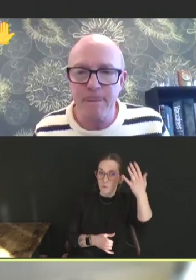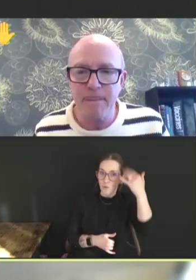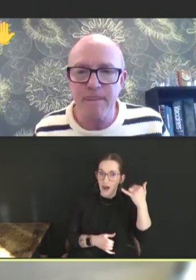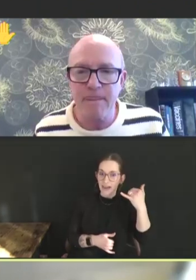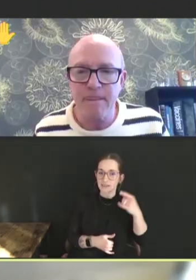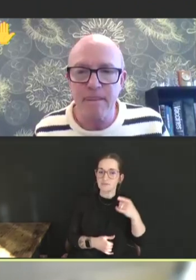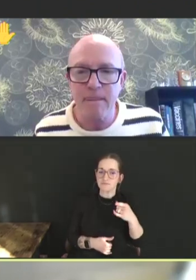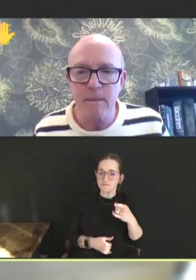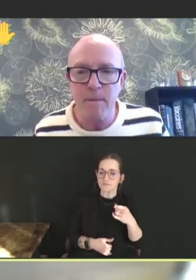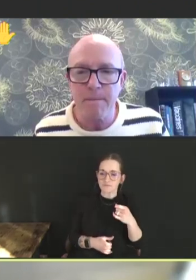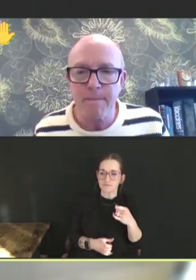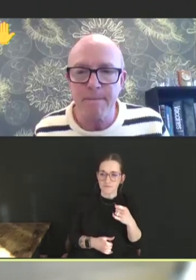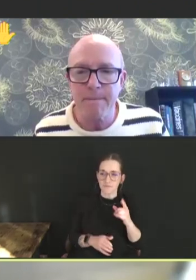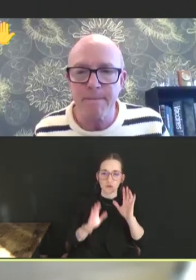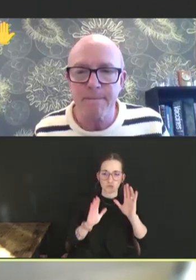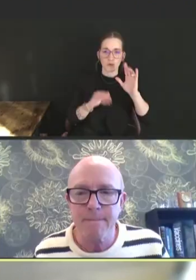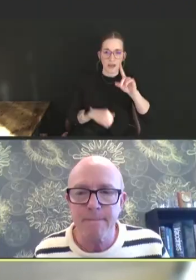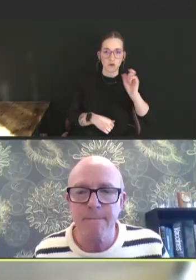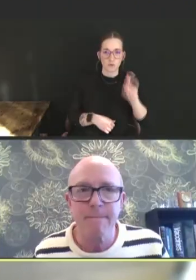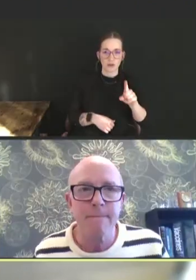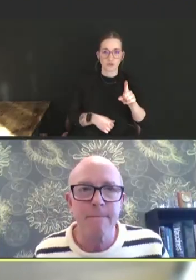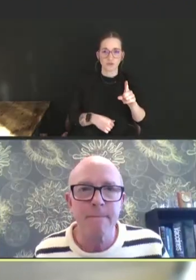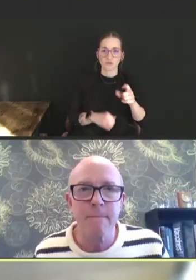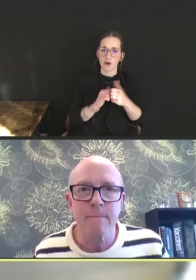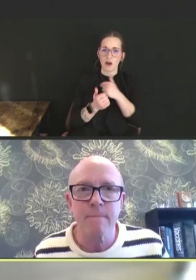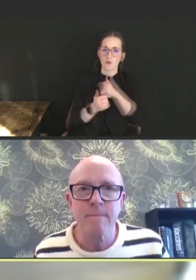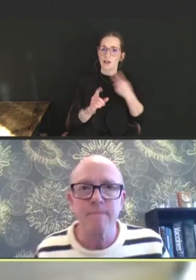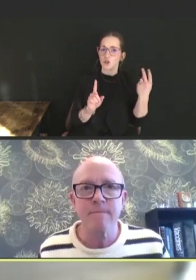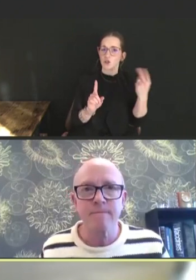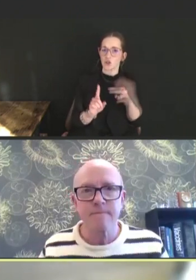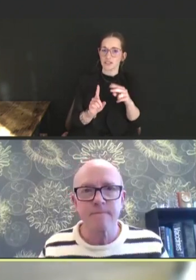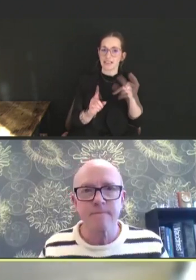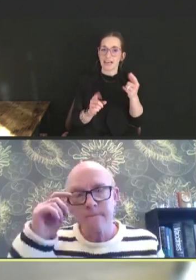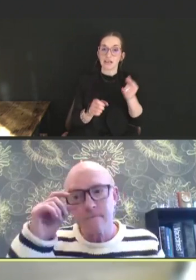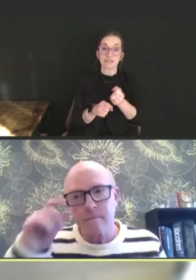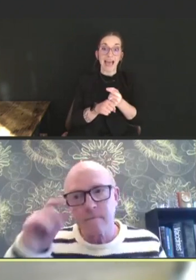So, the way we looked at it was on an annual basis. So, this isn't cumulative, right?